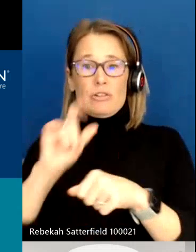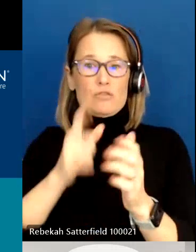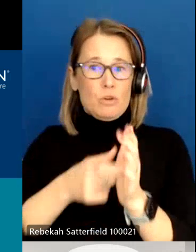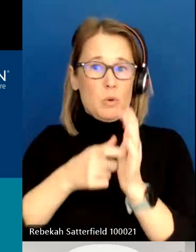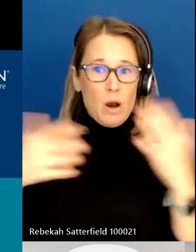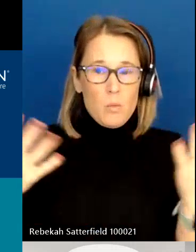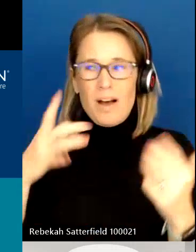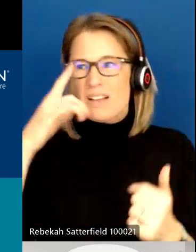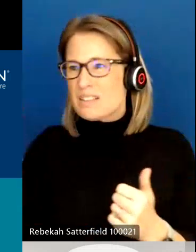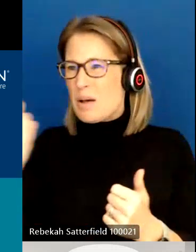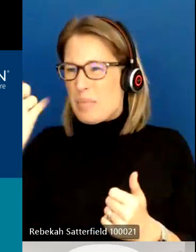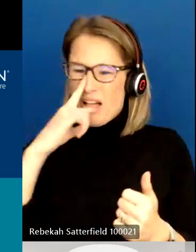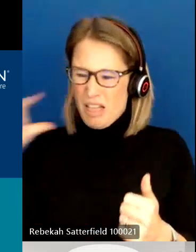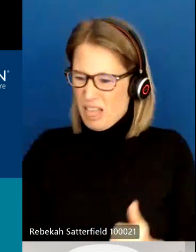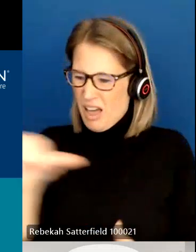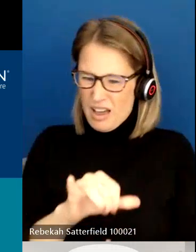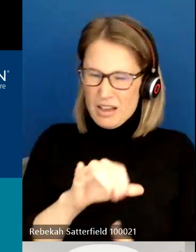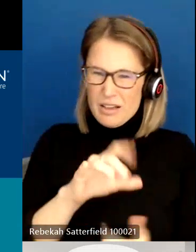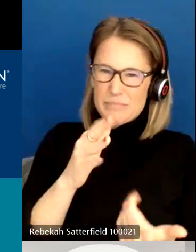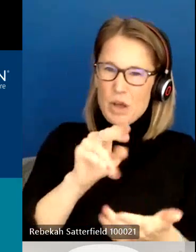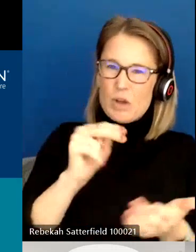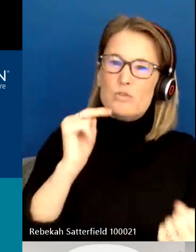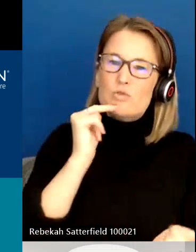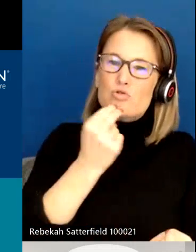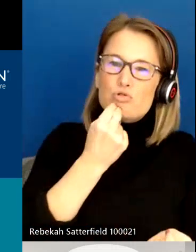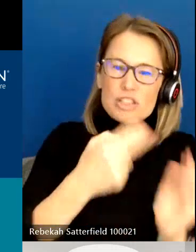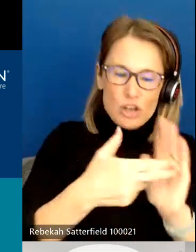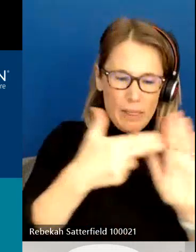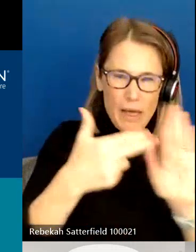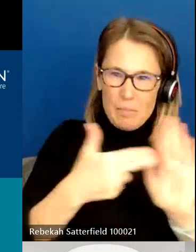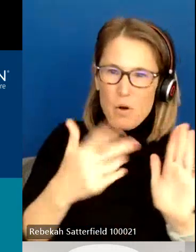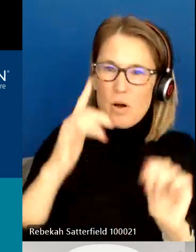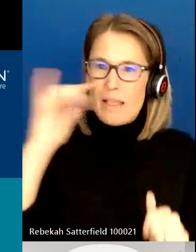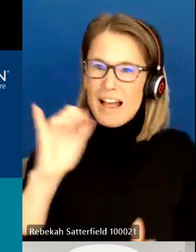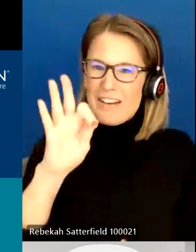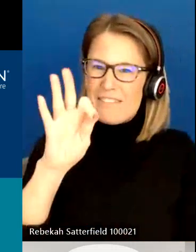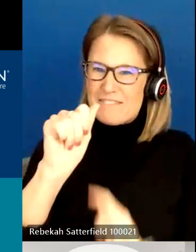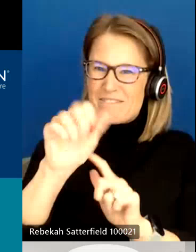sheet of what a tool is designed to do how it was trained what it's what it's supposed to do